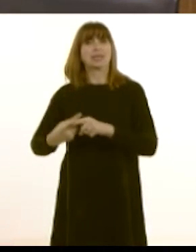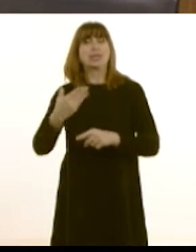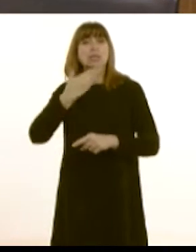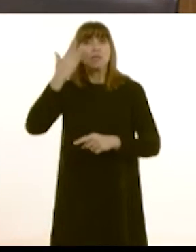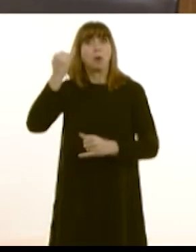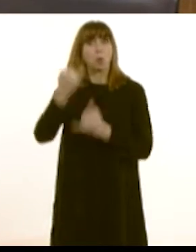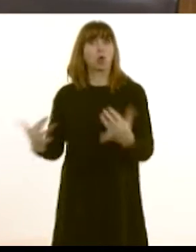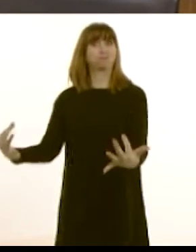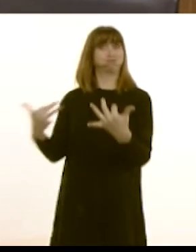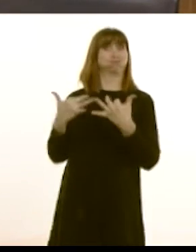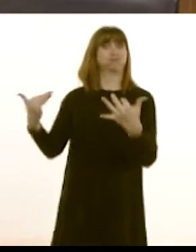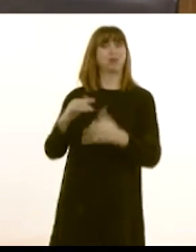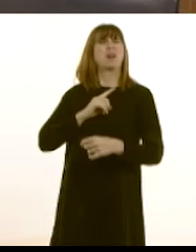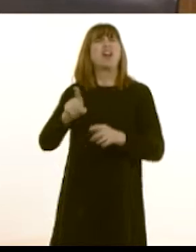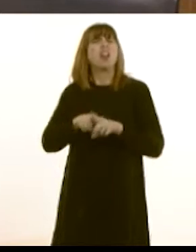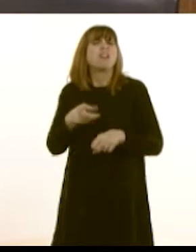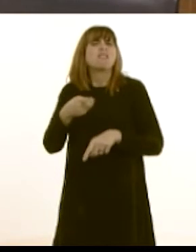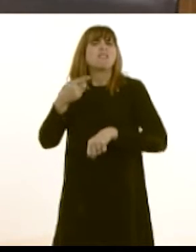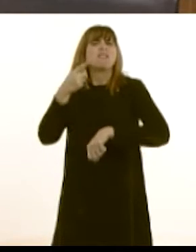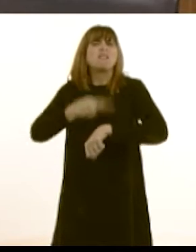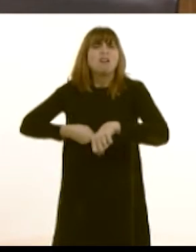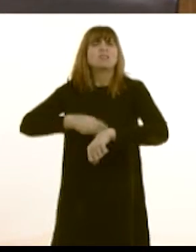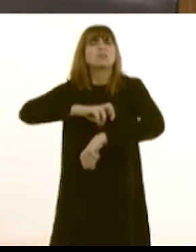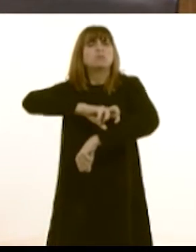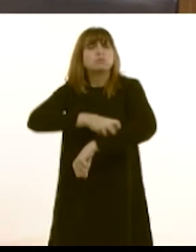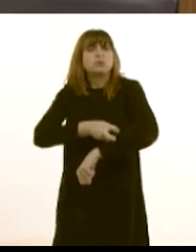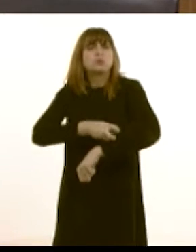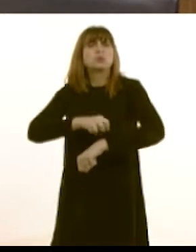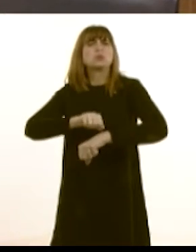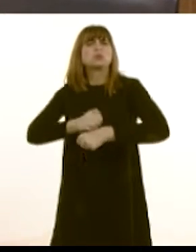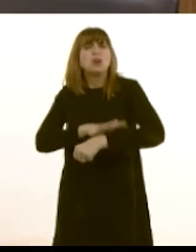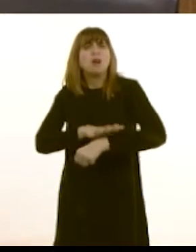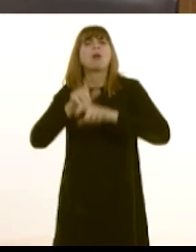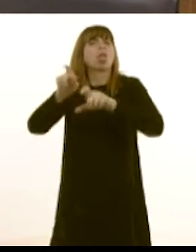they tend to be cuts and grazes, sometimes fractures; they donít involve a long stay at A&E.